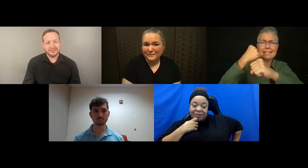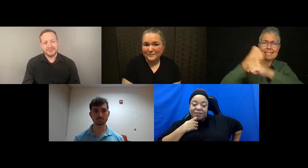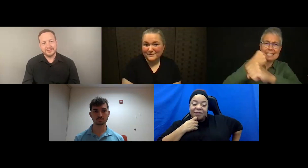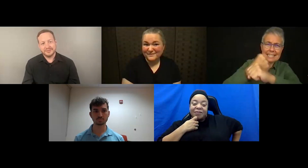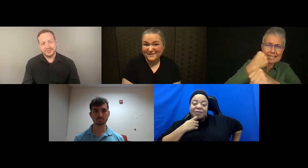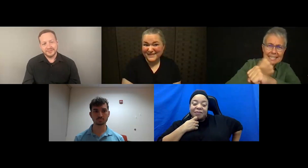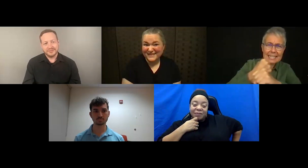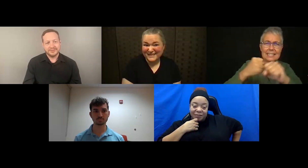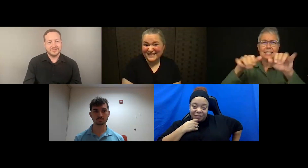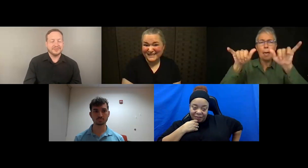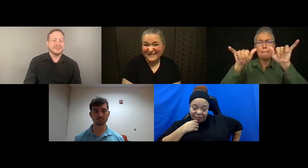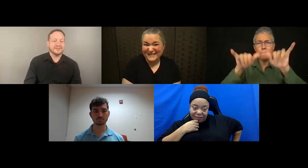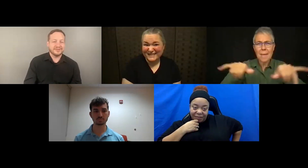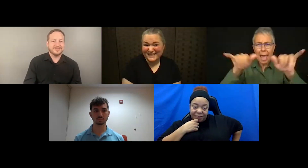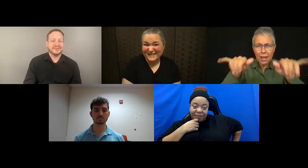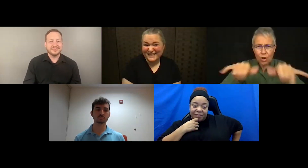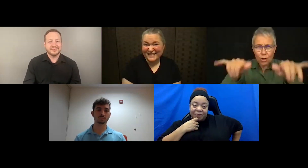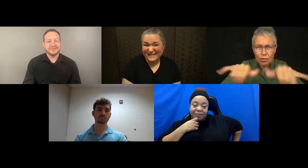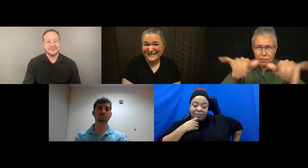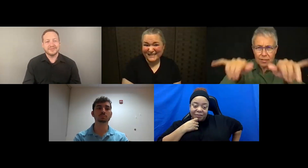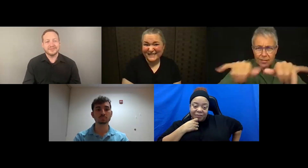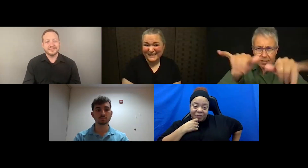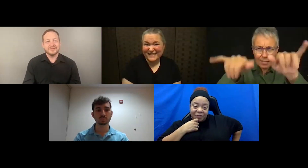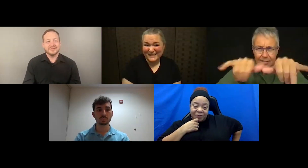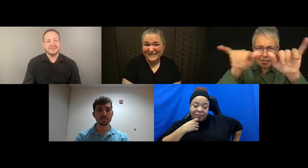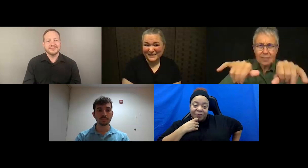it's all within math and statistics and